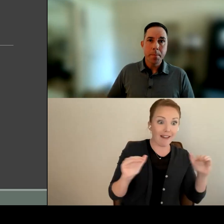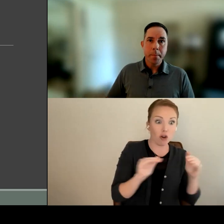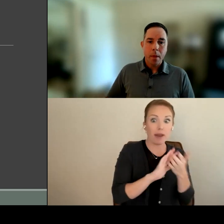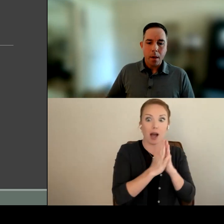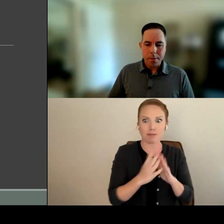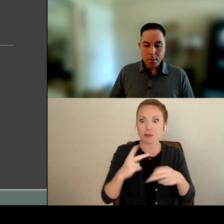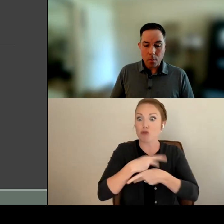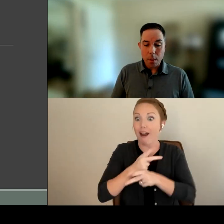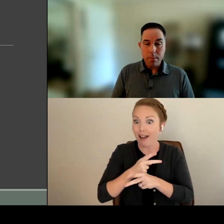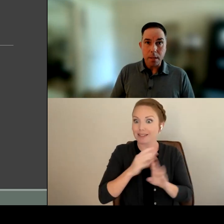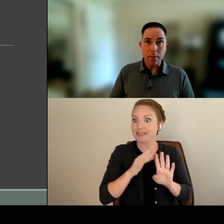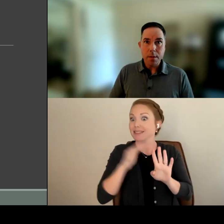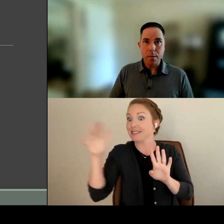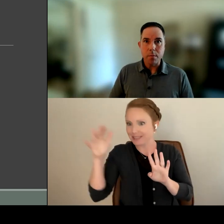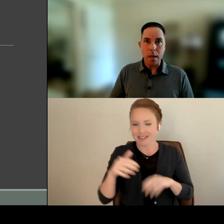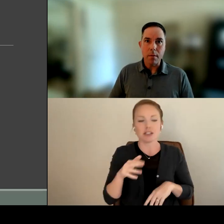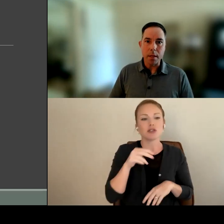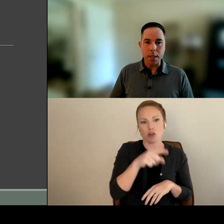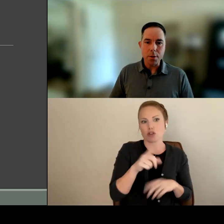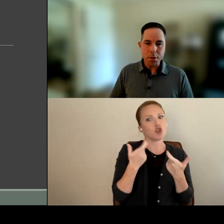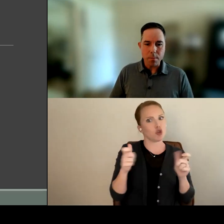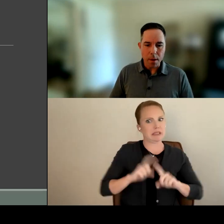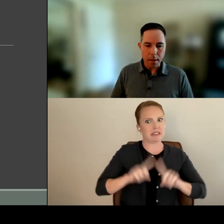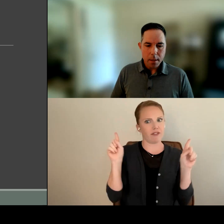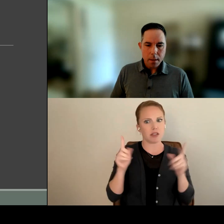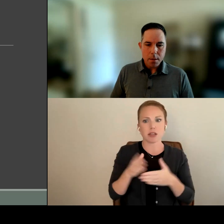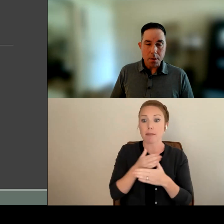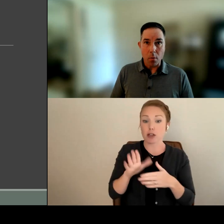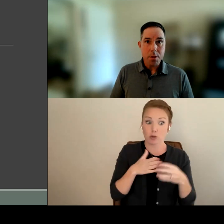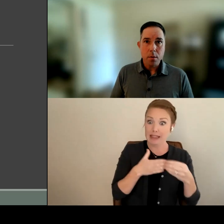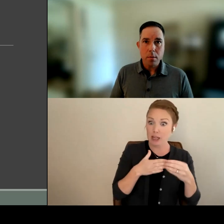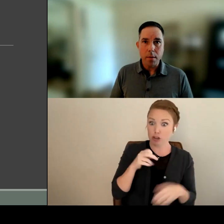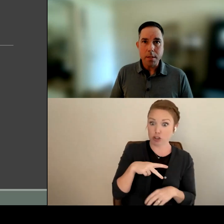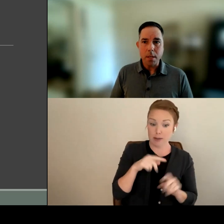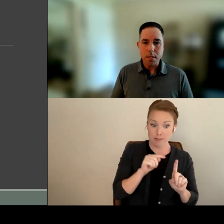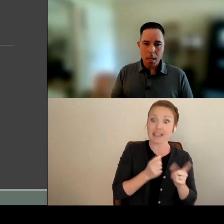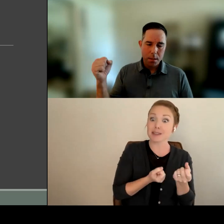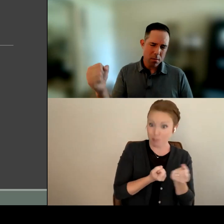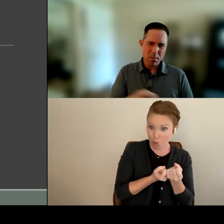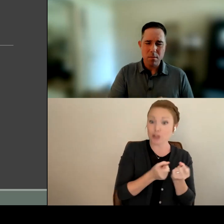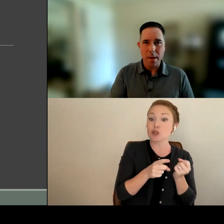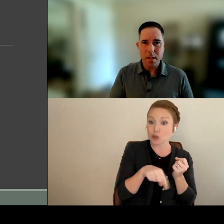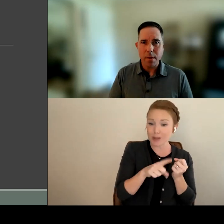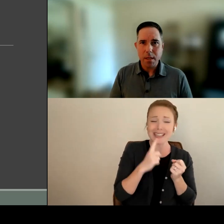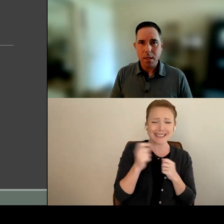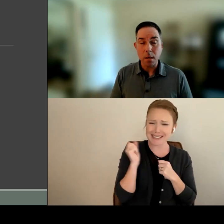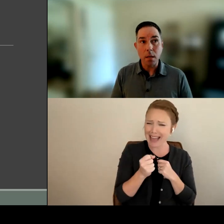I think there is a really big between having leadership that supports you and says, yes, you go do that, that's fantastic.